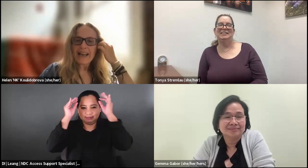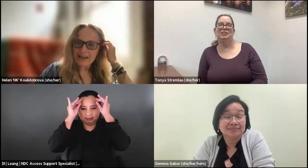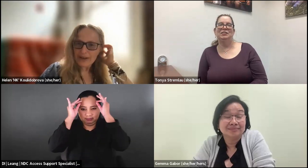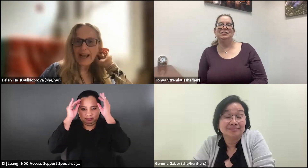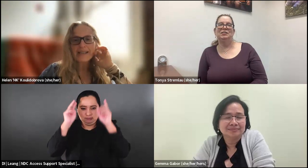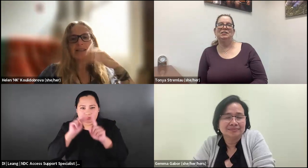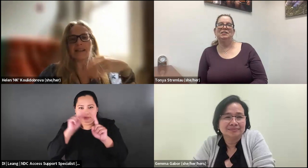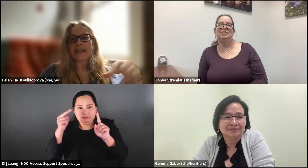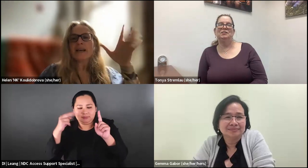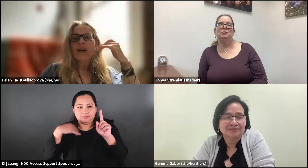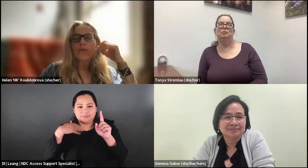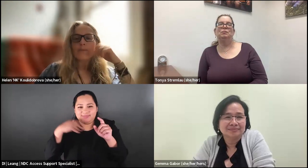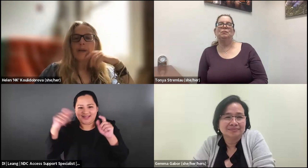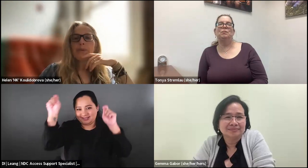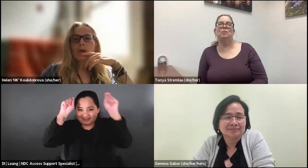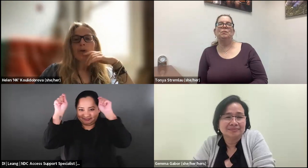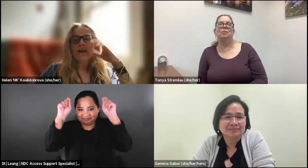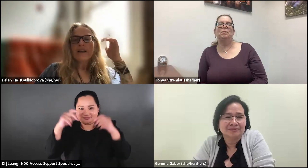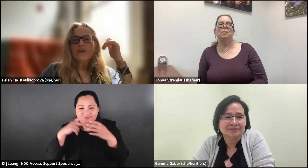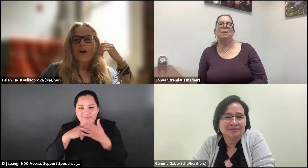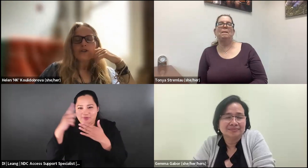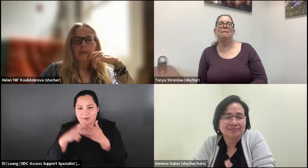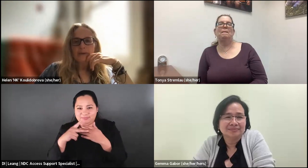And I want to ask, when people talk to me